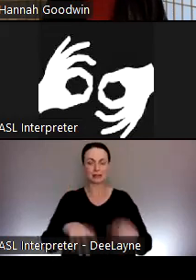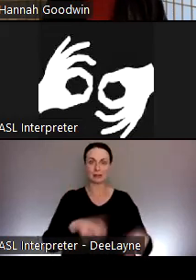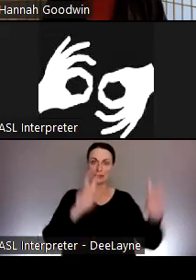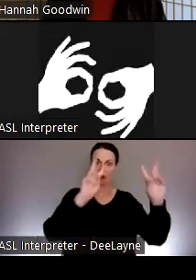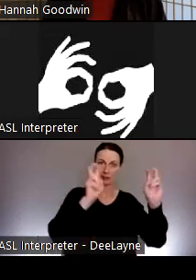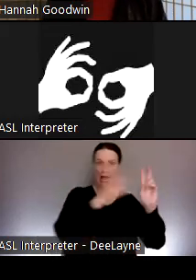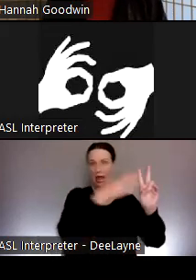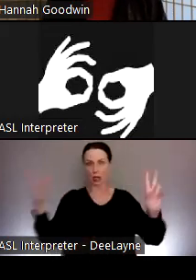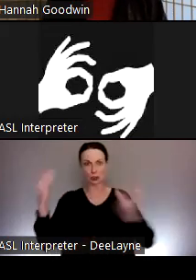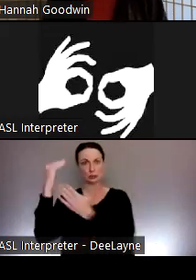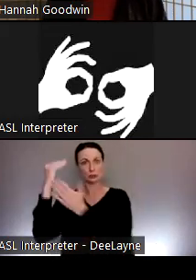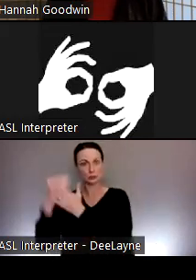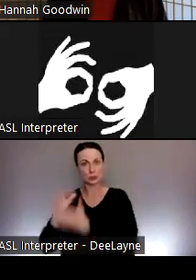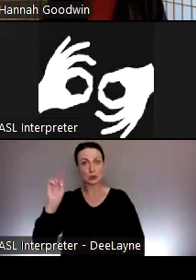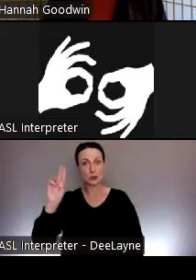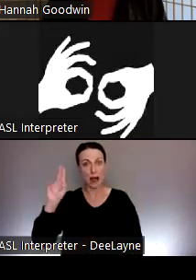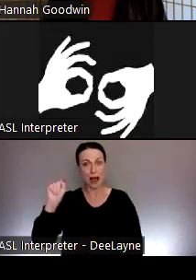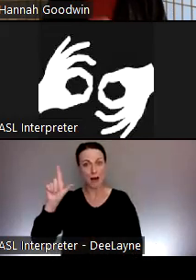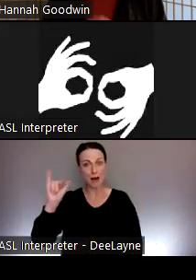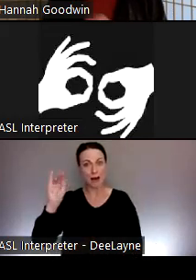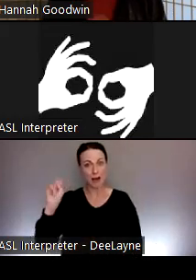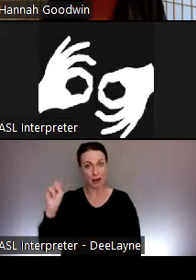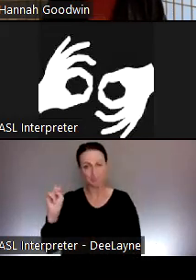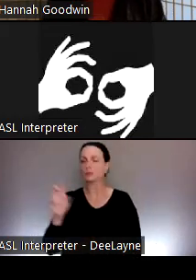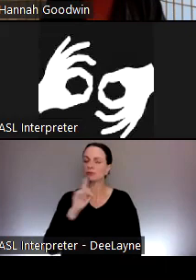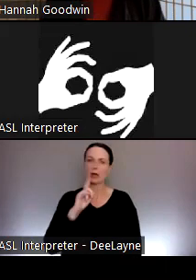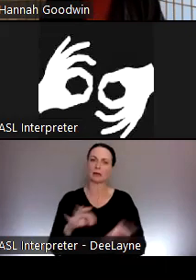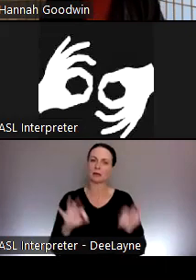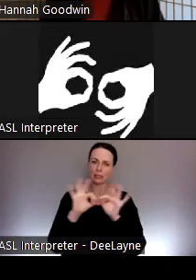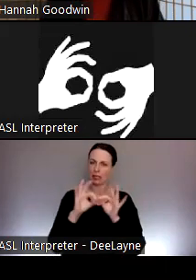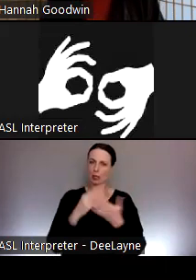and these are really key pieces of your proposal submission.